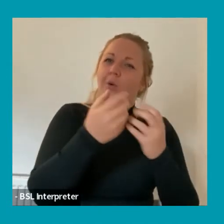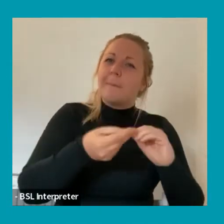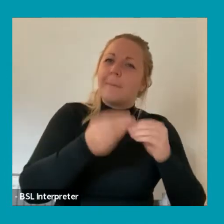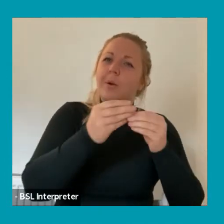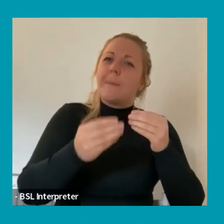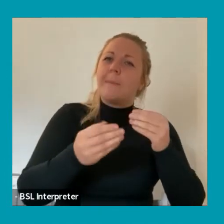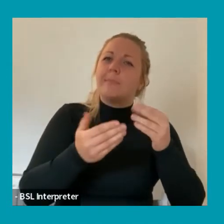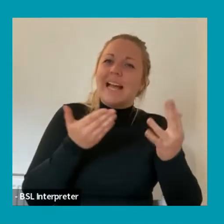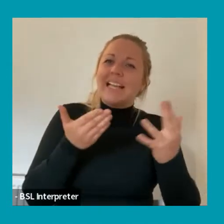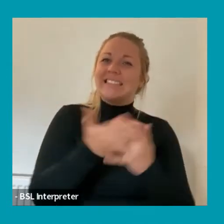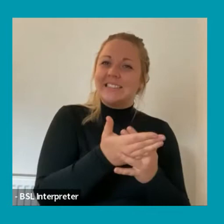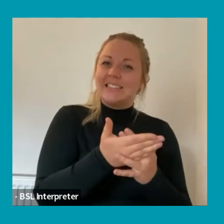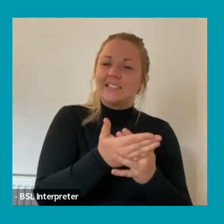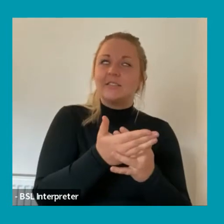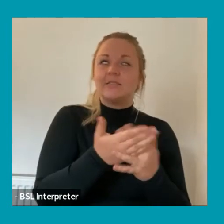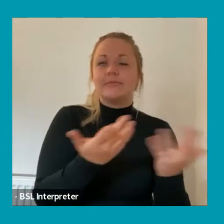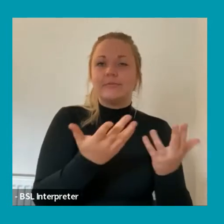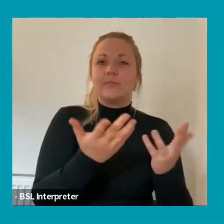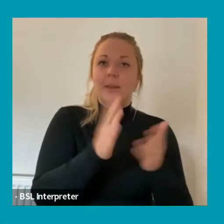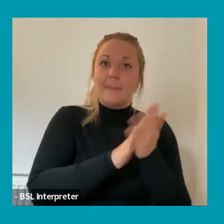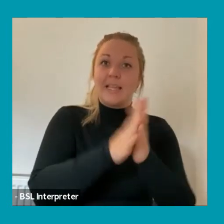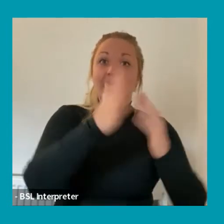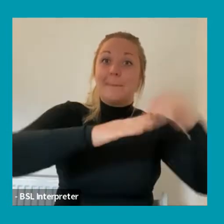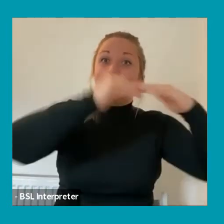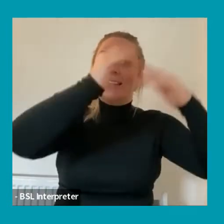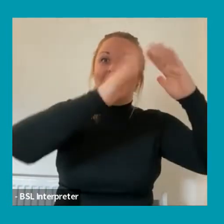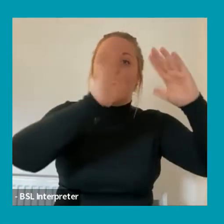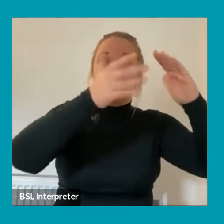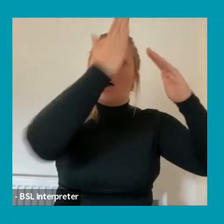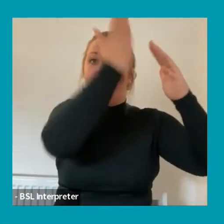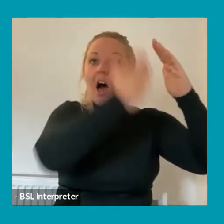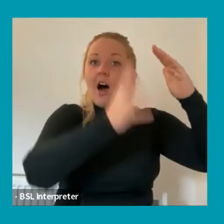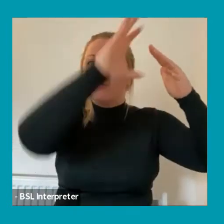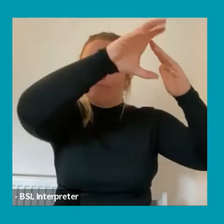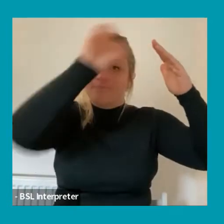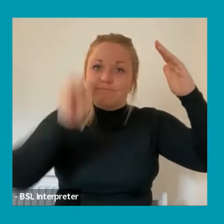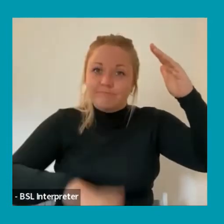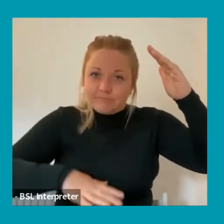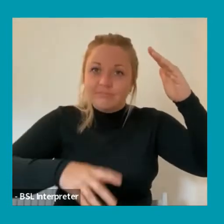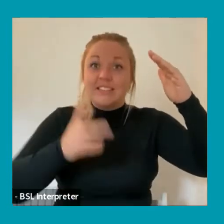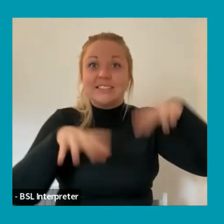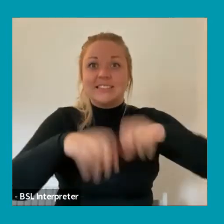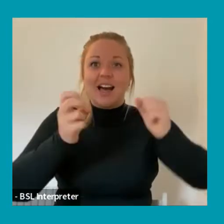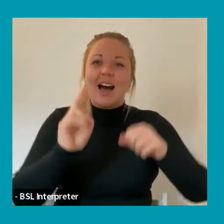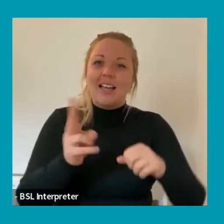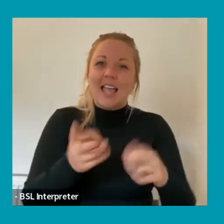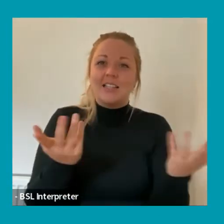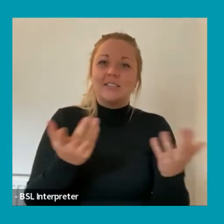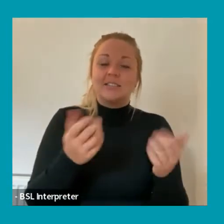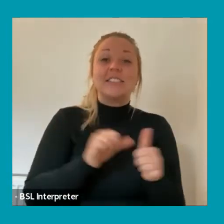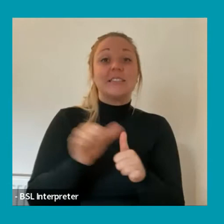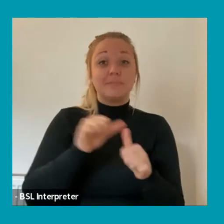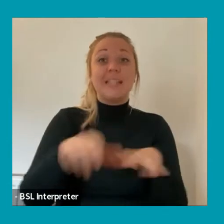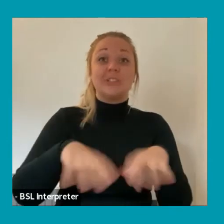I think that principle applies in that inclusive, Universal design. Really applies to anything we do, doesn't it?